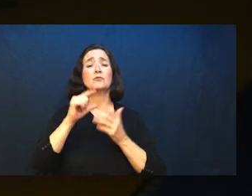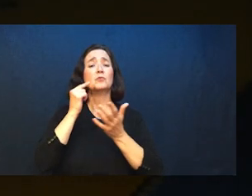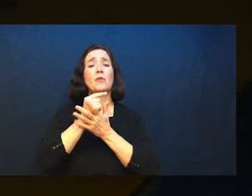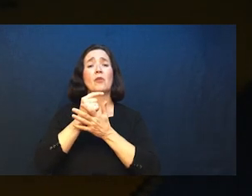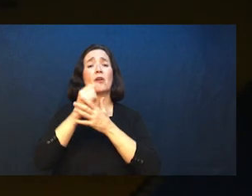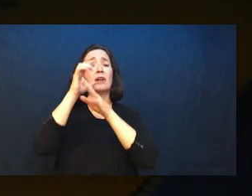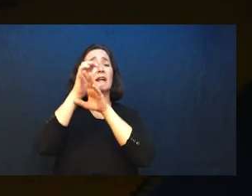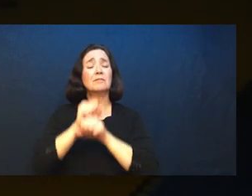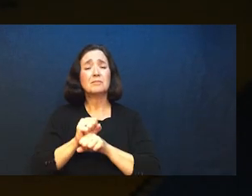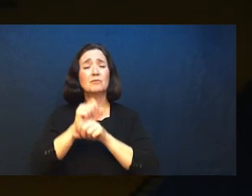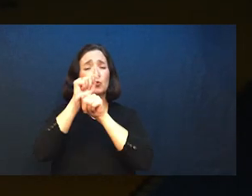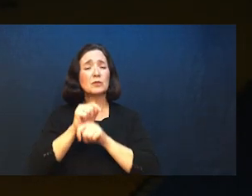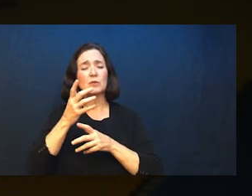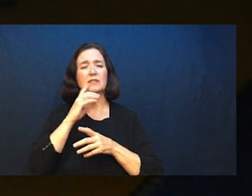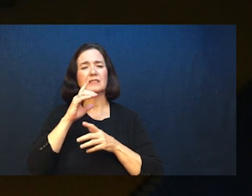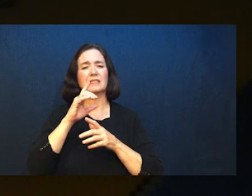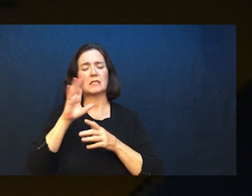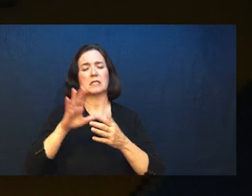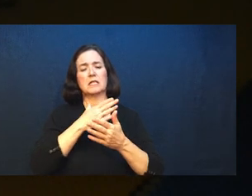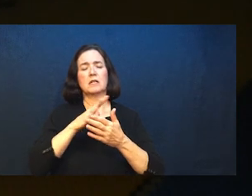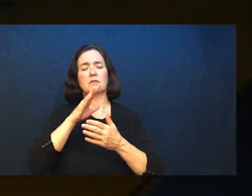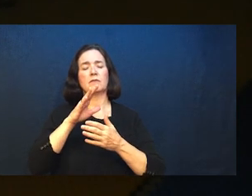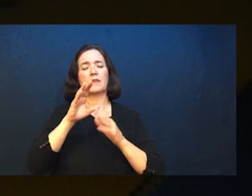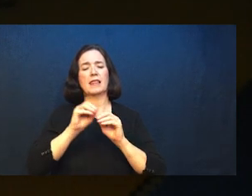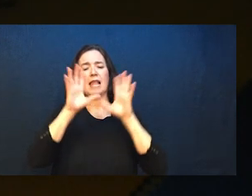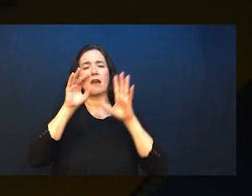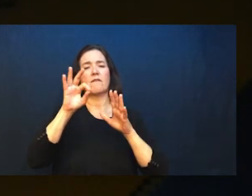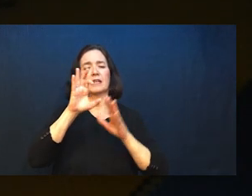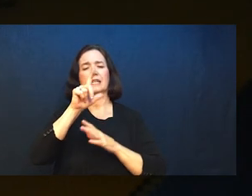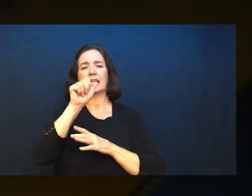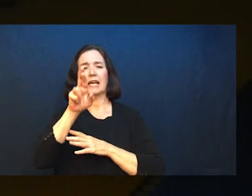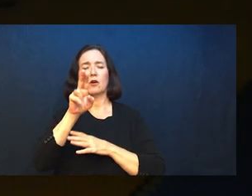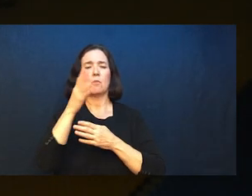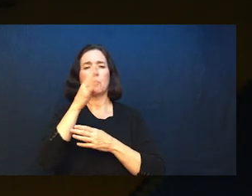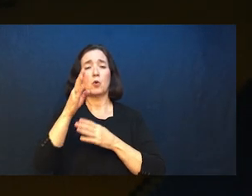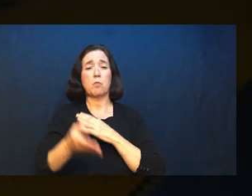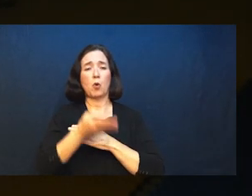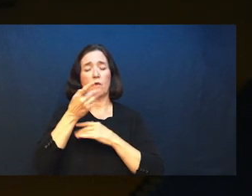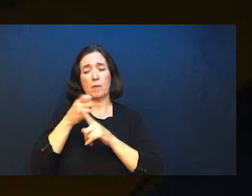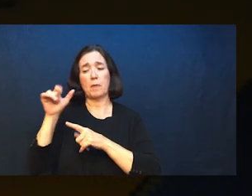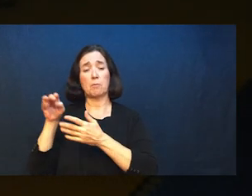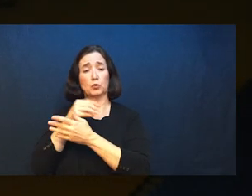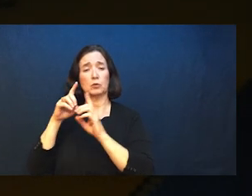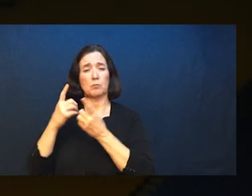One of my favorite commencement traditions is the performance of a Light Of a Clear Blue Morning by our music department.